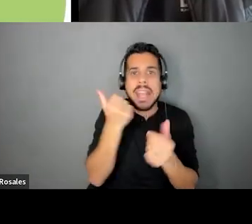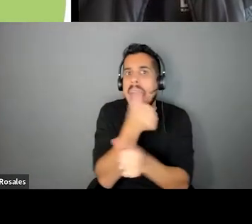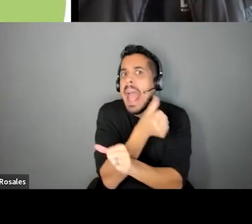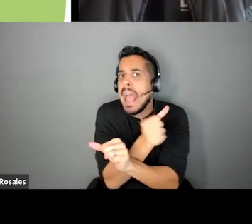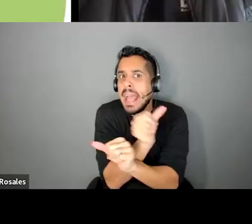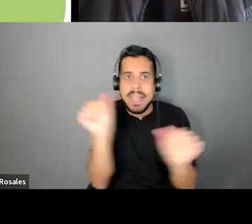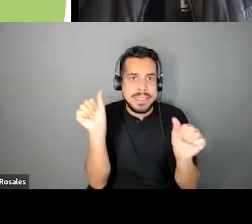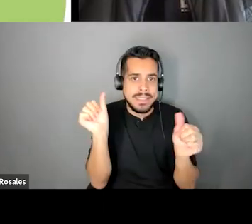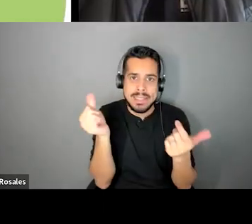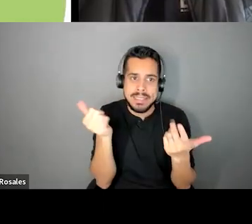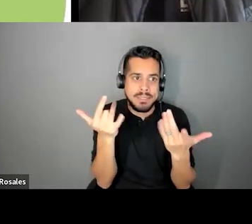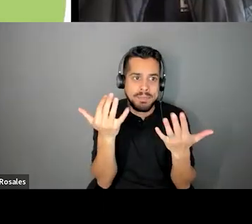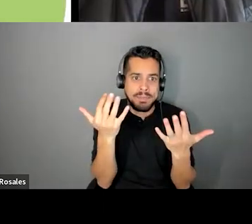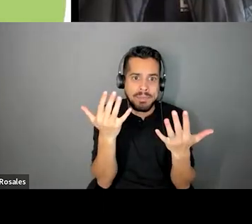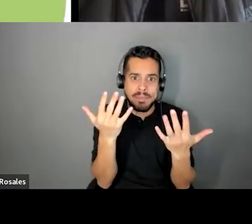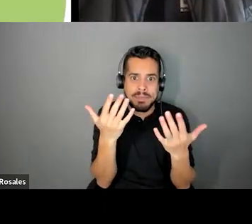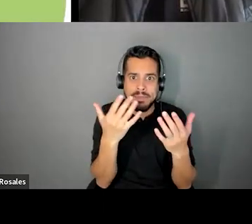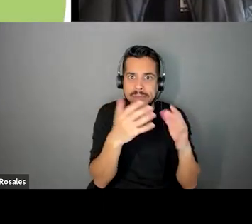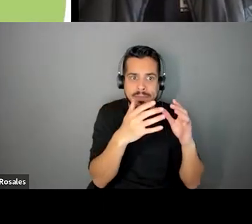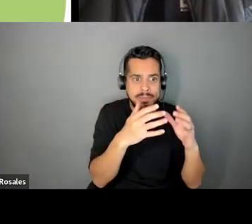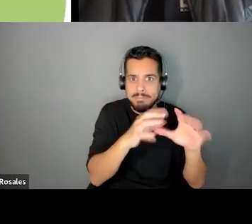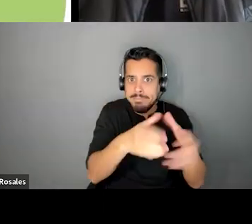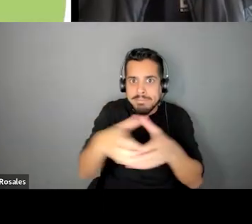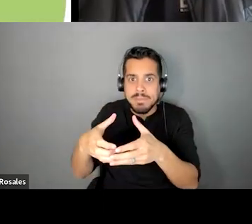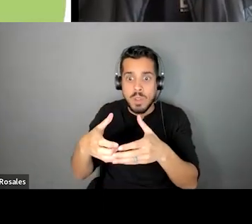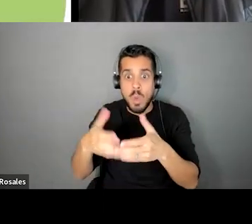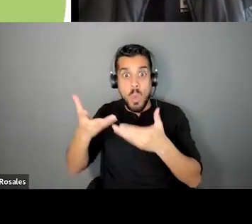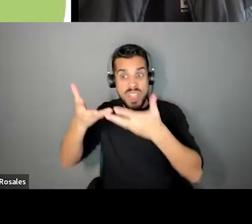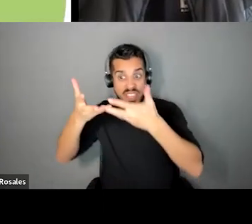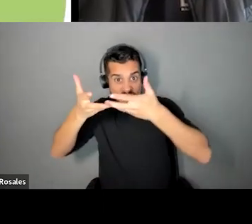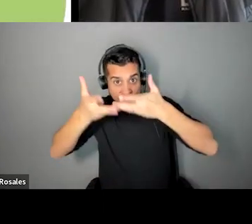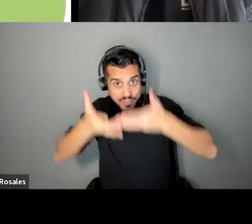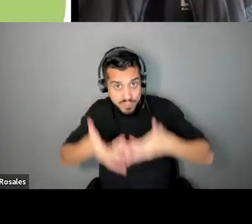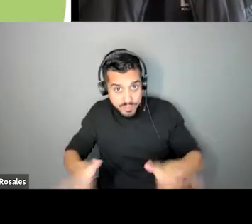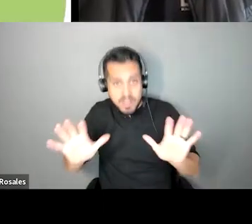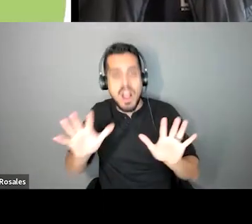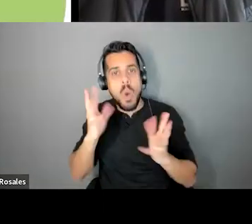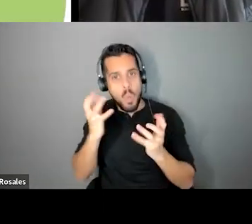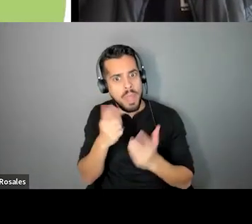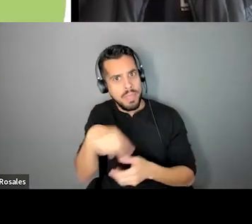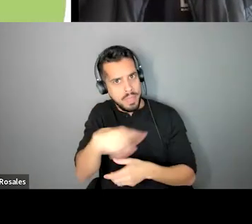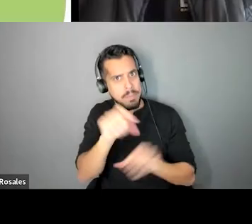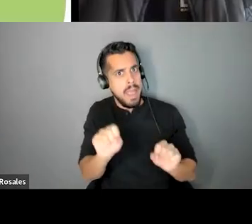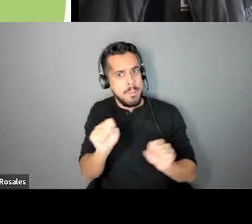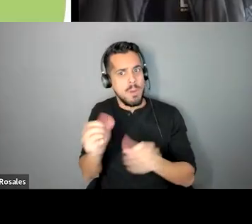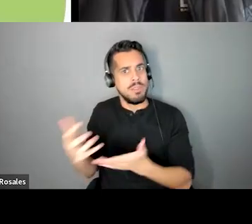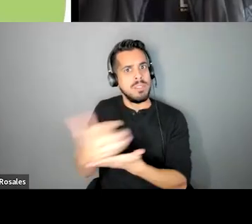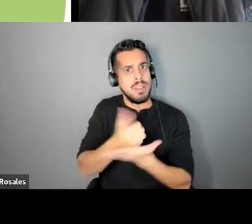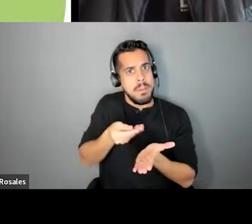that on the, uh... after they're done, that they're able to make money. And that's what a registered apprenticeship program